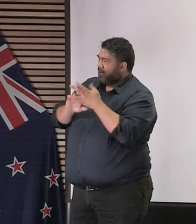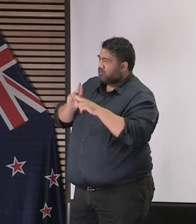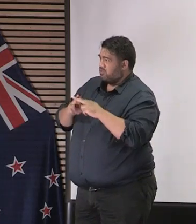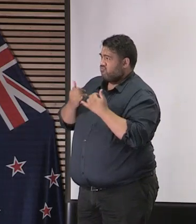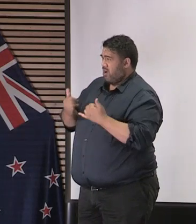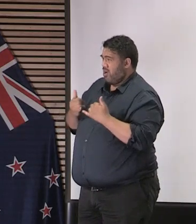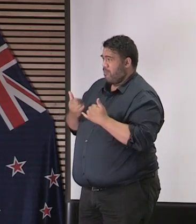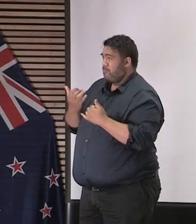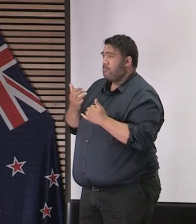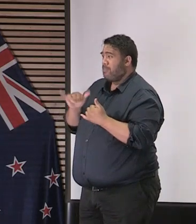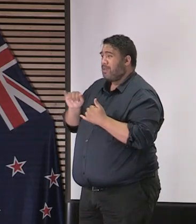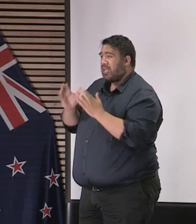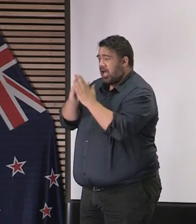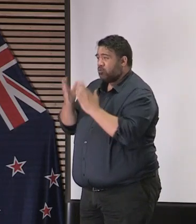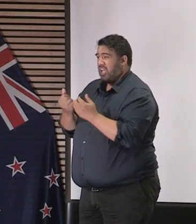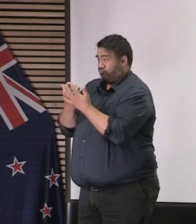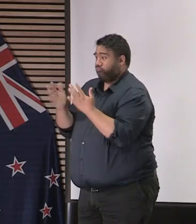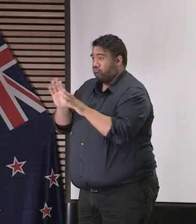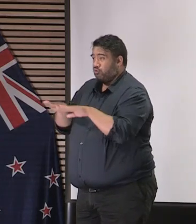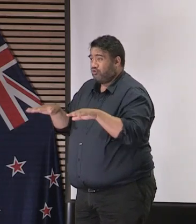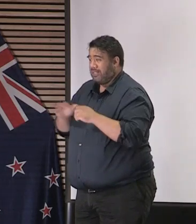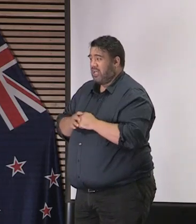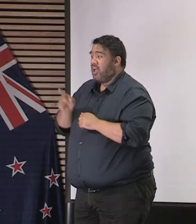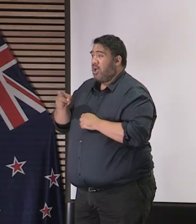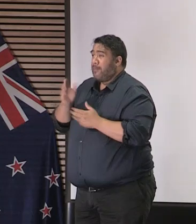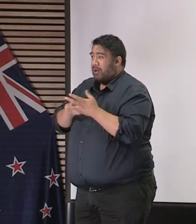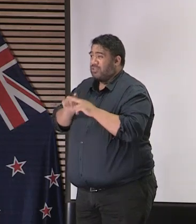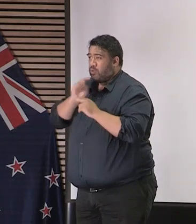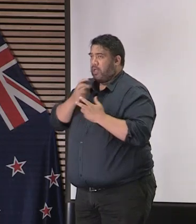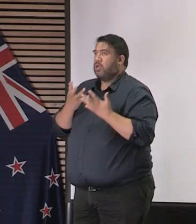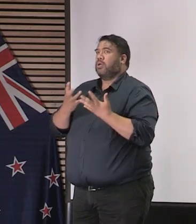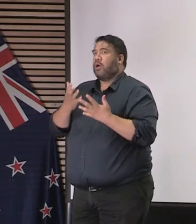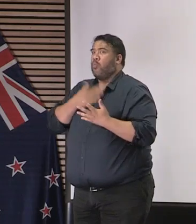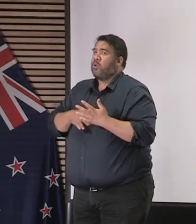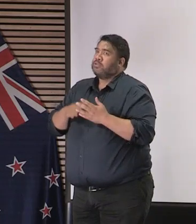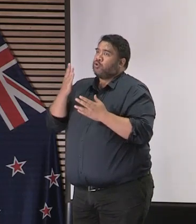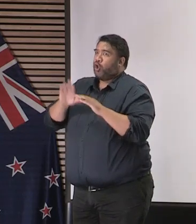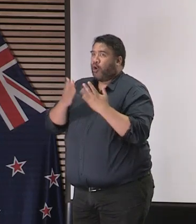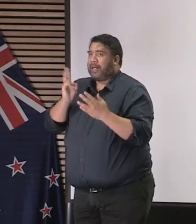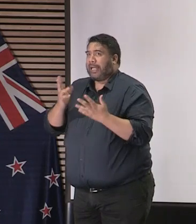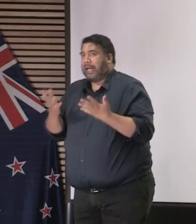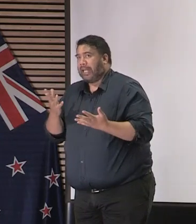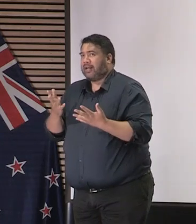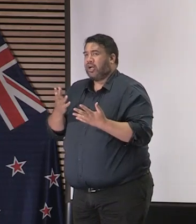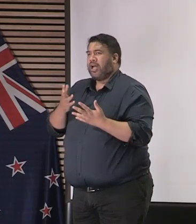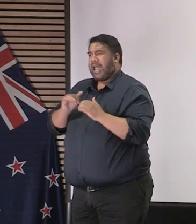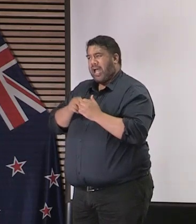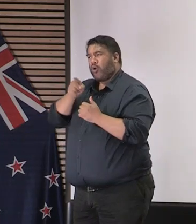on planning for every scenario. Brown bring counting down